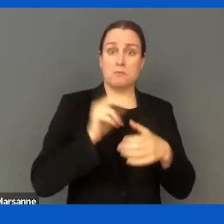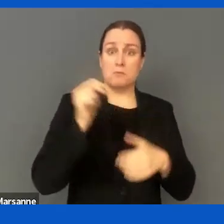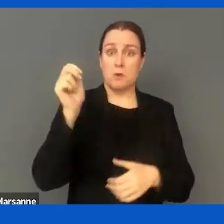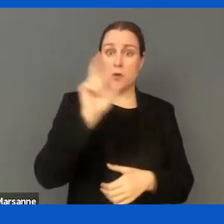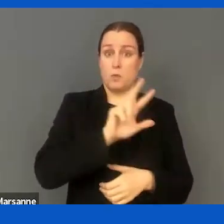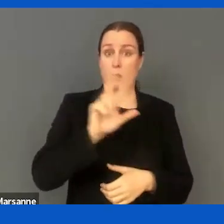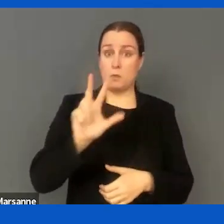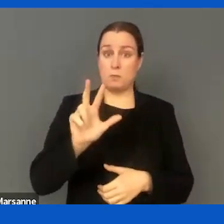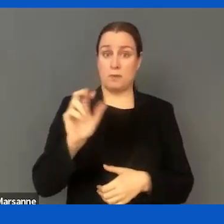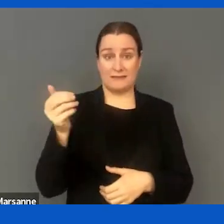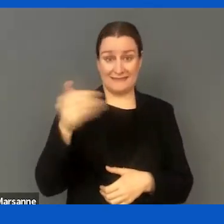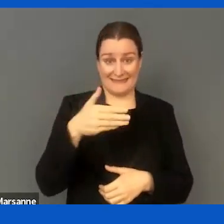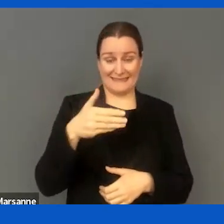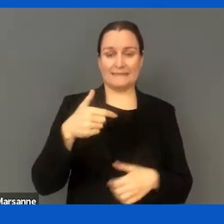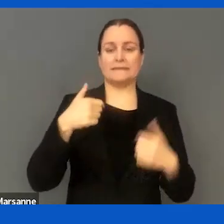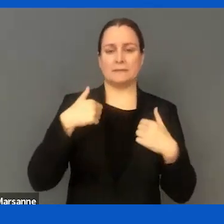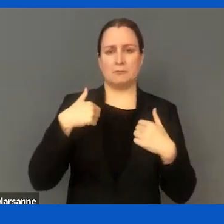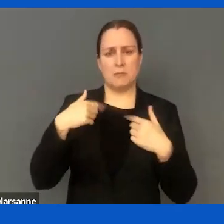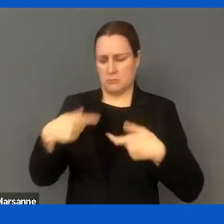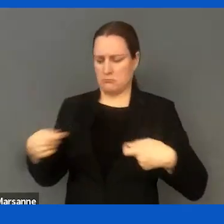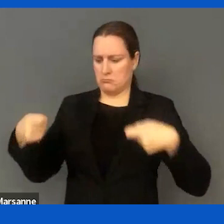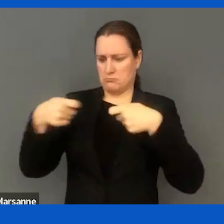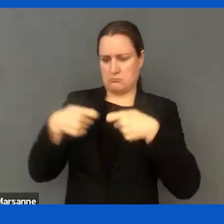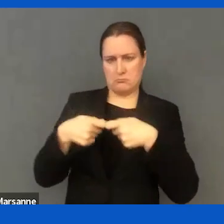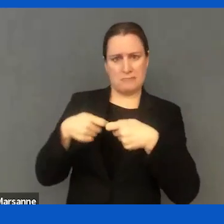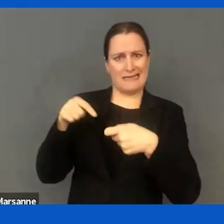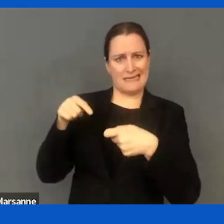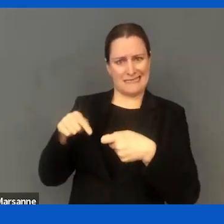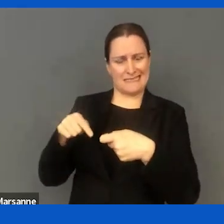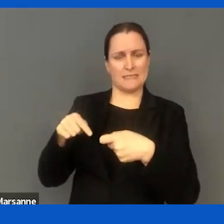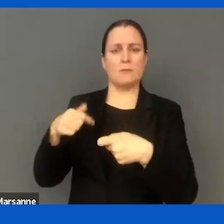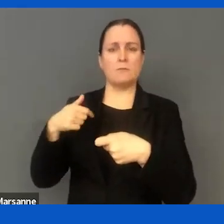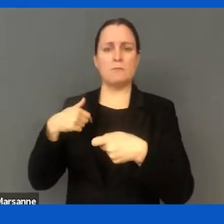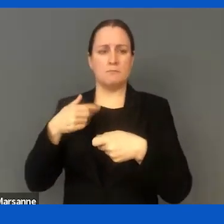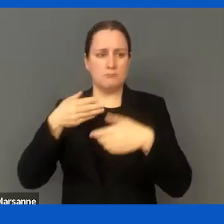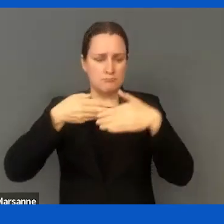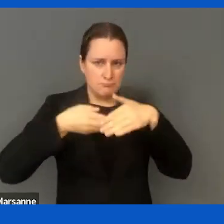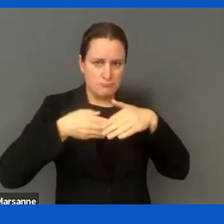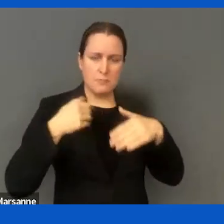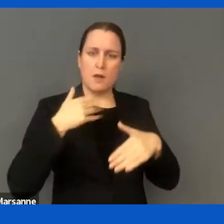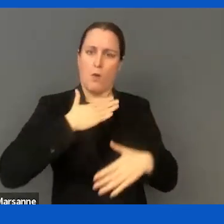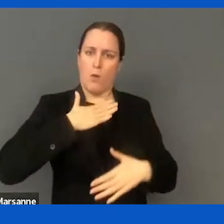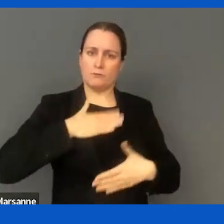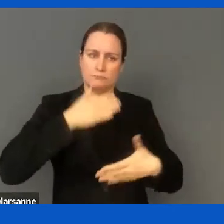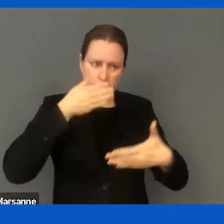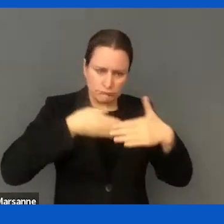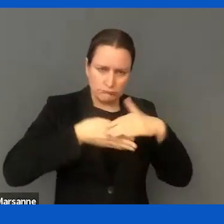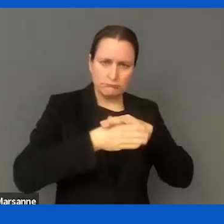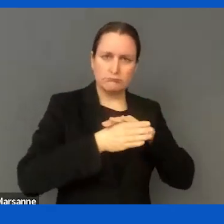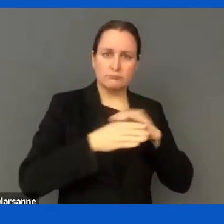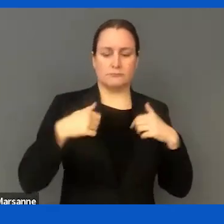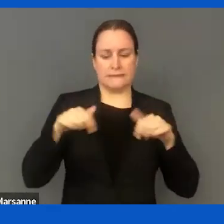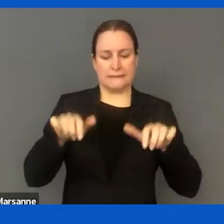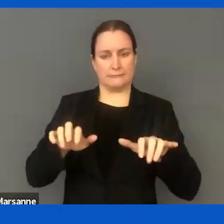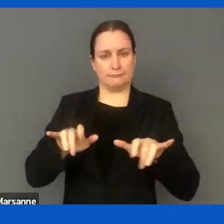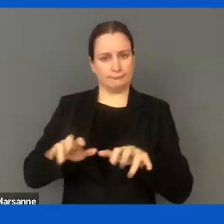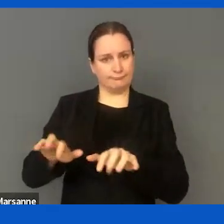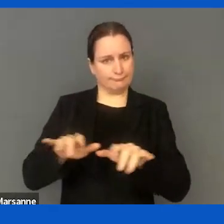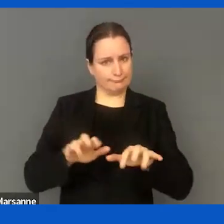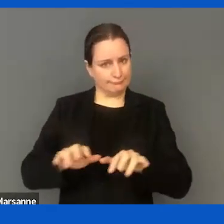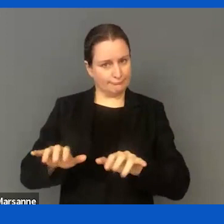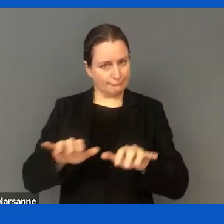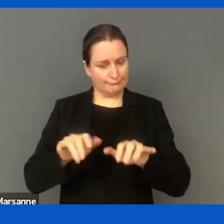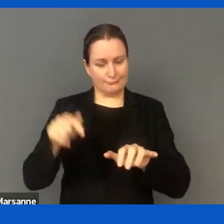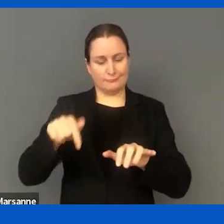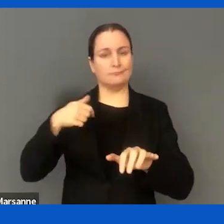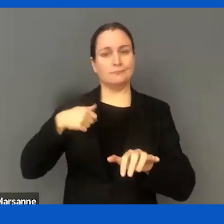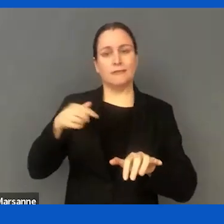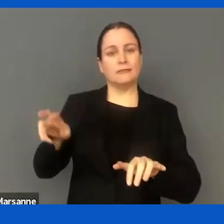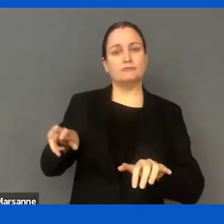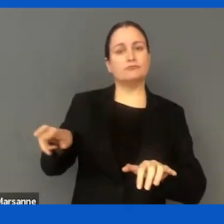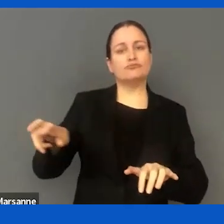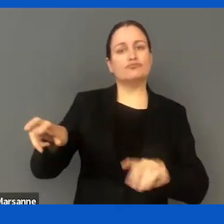but I don't need assistive solution because I prefer keyboard instead of mouse. When they